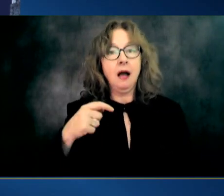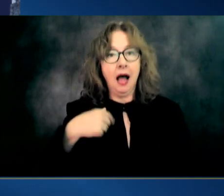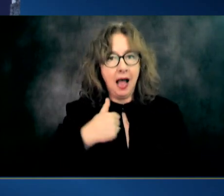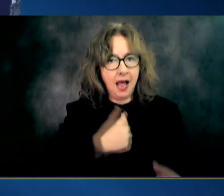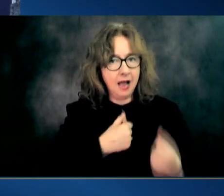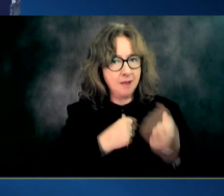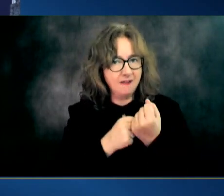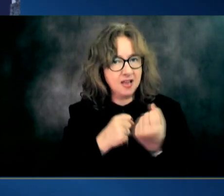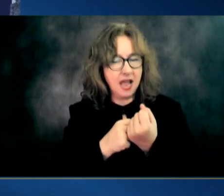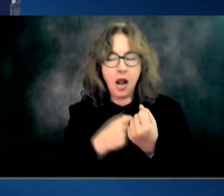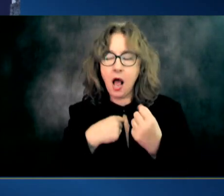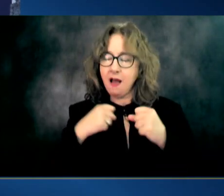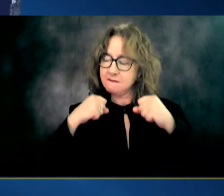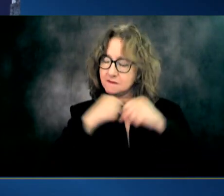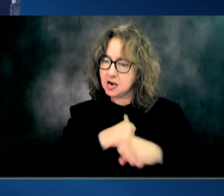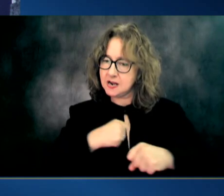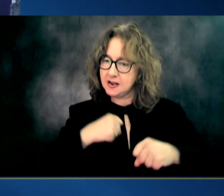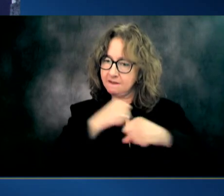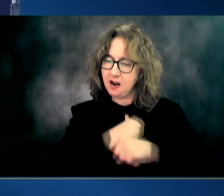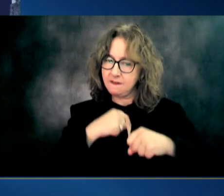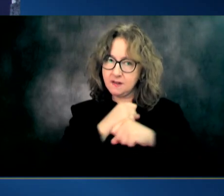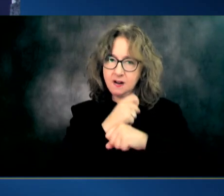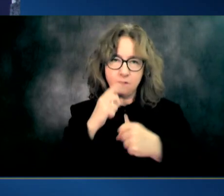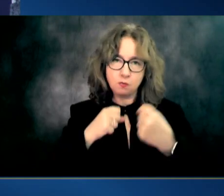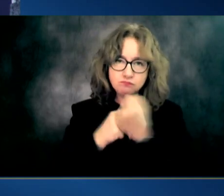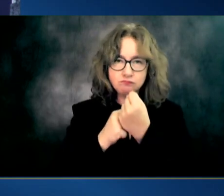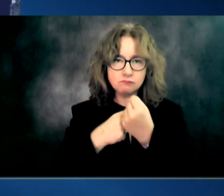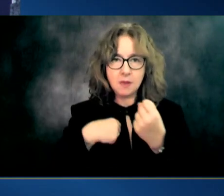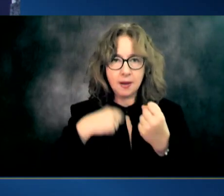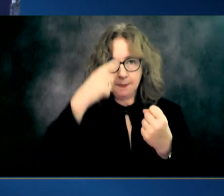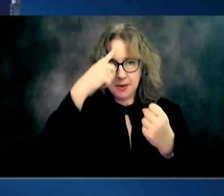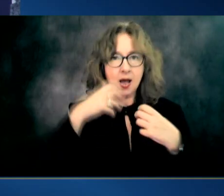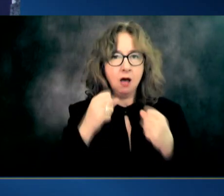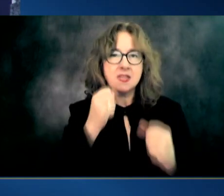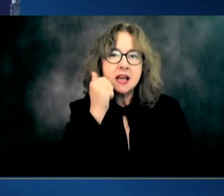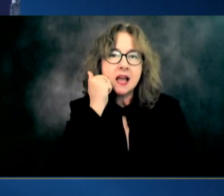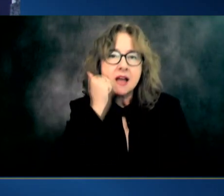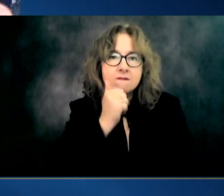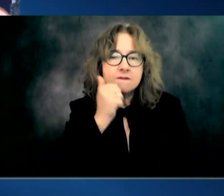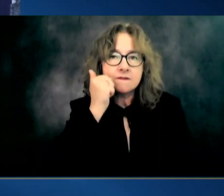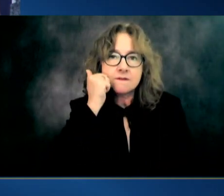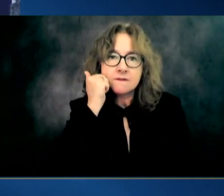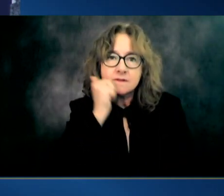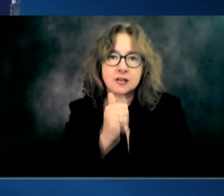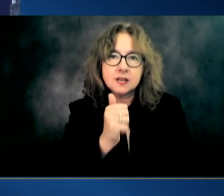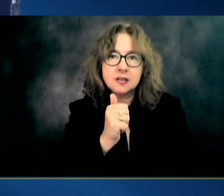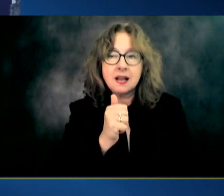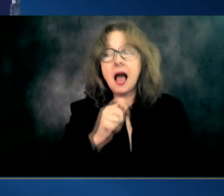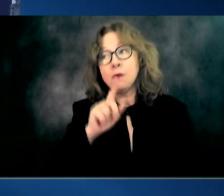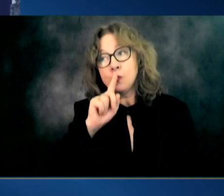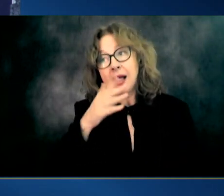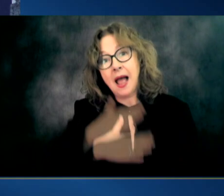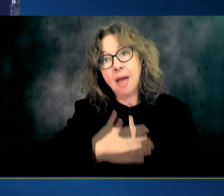health on a daily basis. And I am glad that you brought this question up, and I'm glad that it's